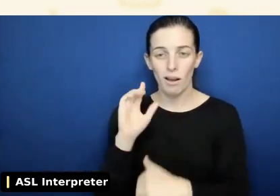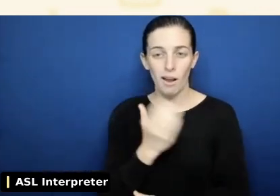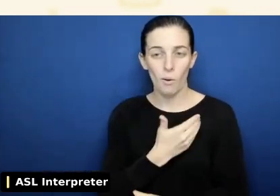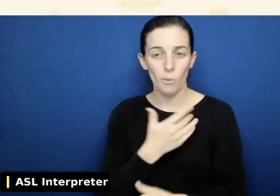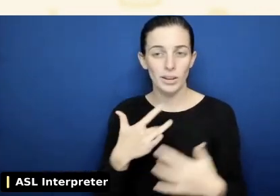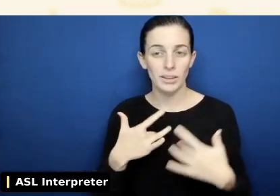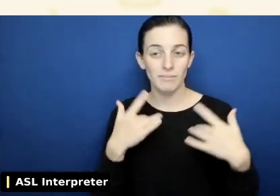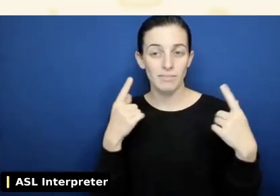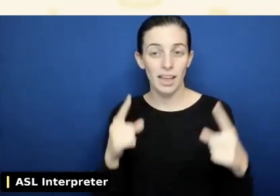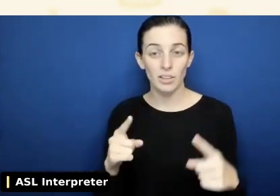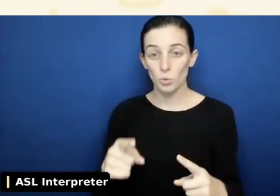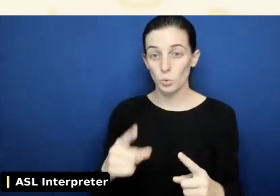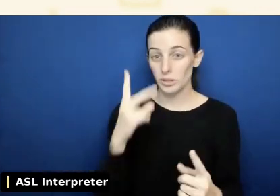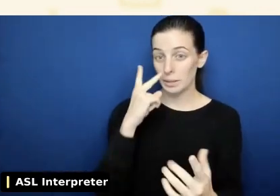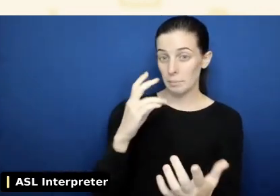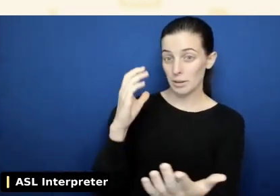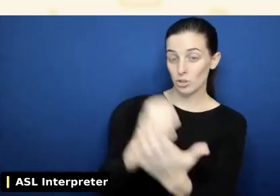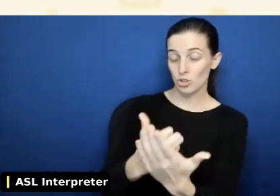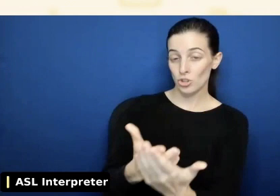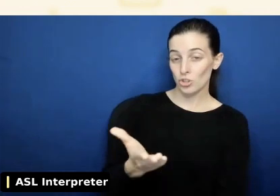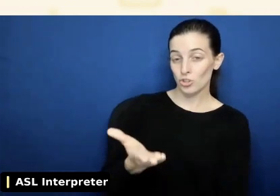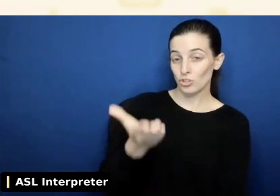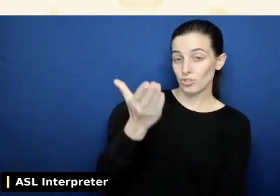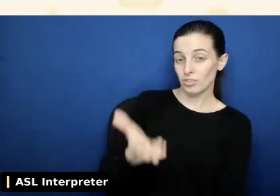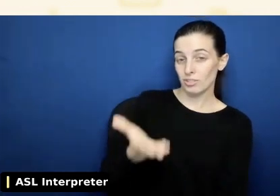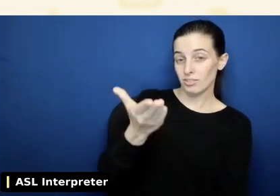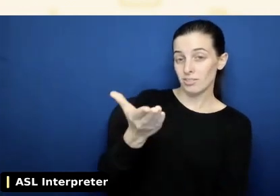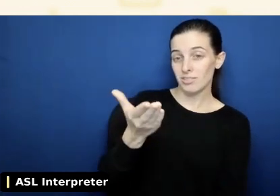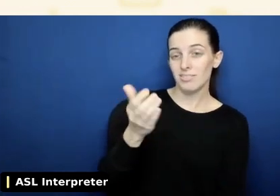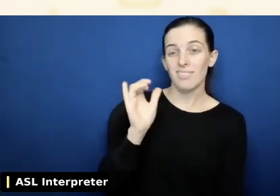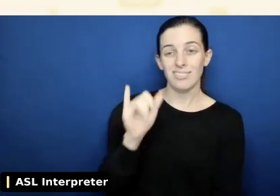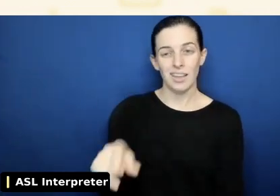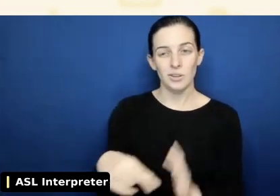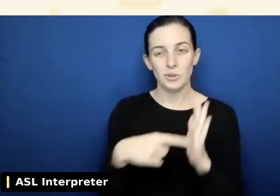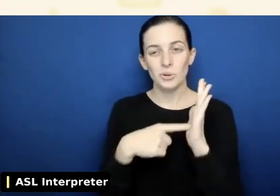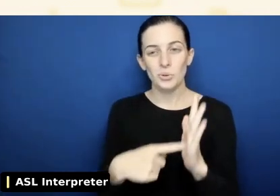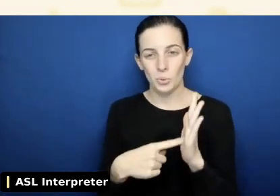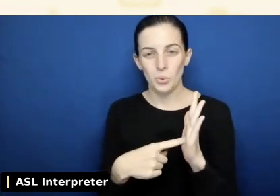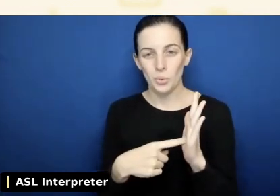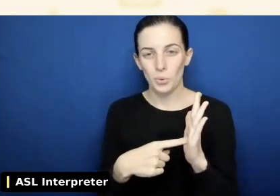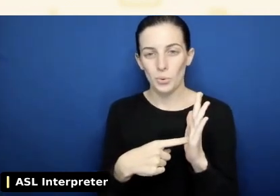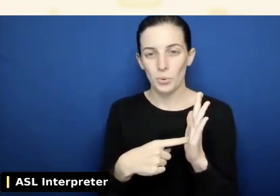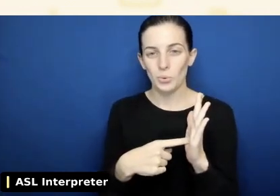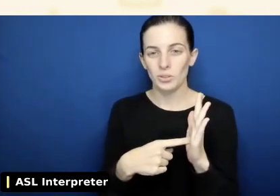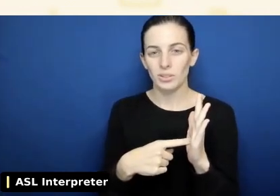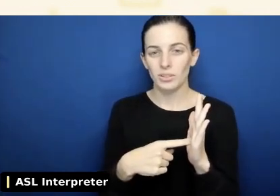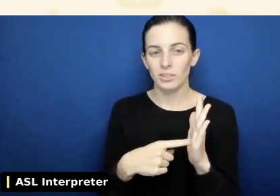The picture shown on this slide is taken by Sushitota [phonetic]